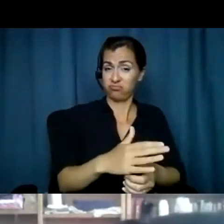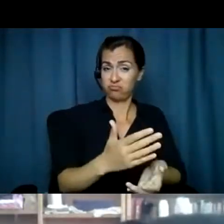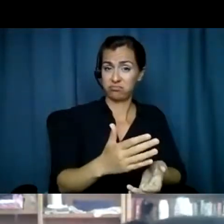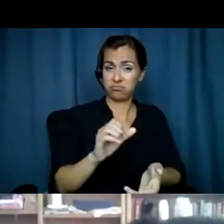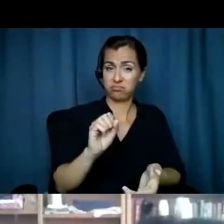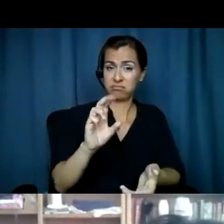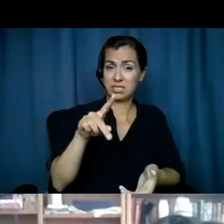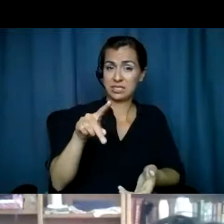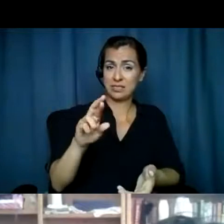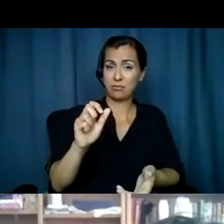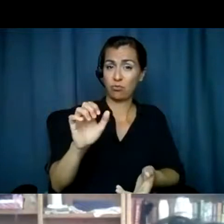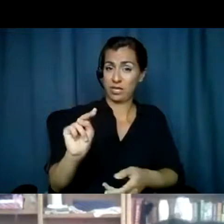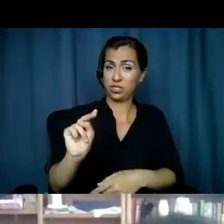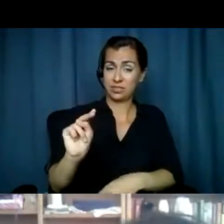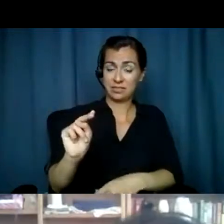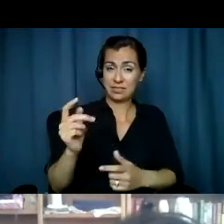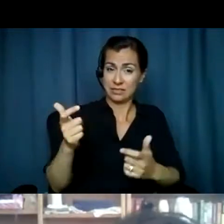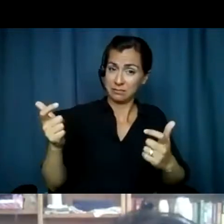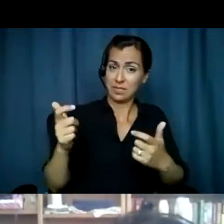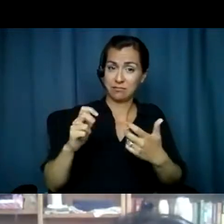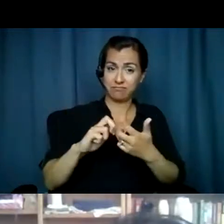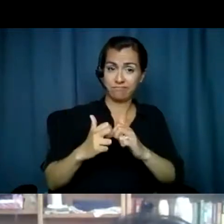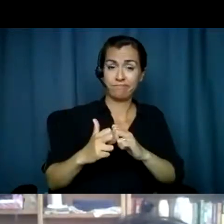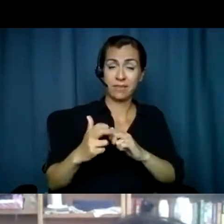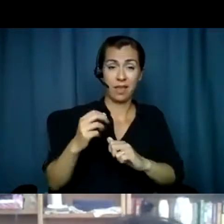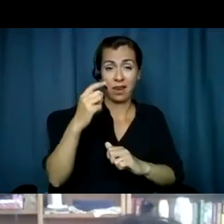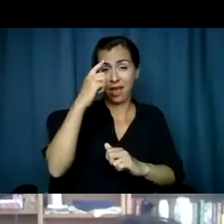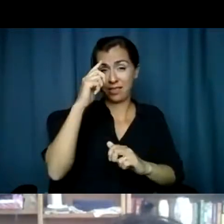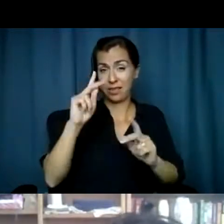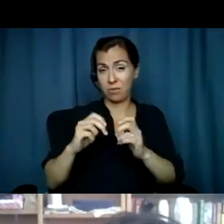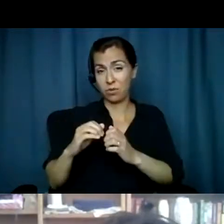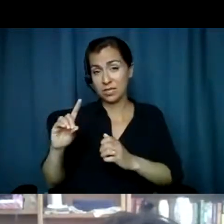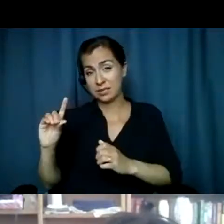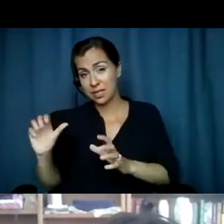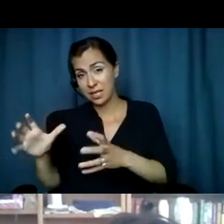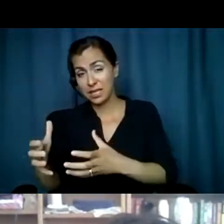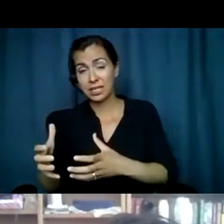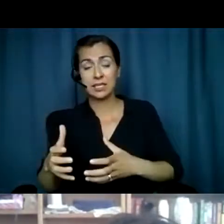and legislators would you consider to be important in the upcoming political